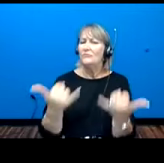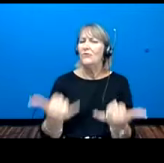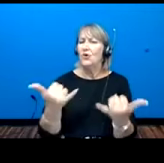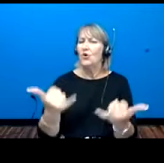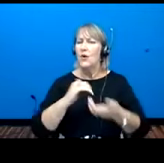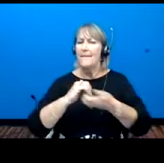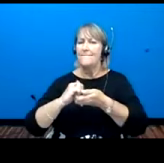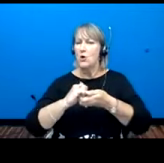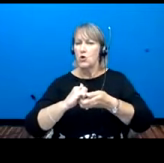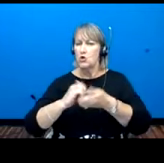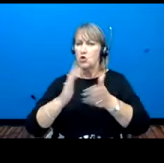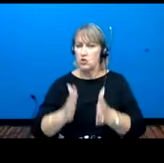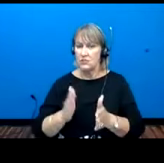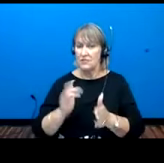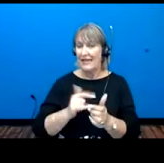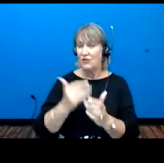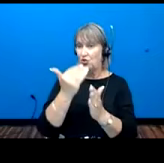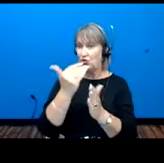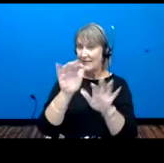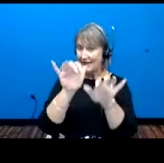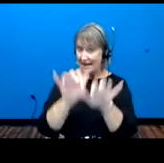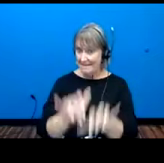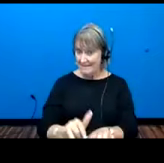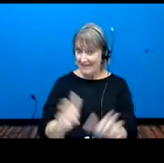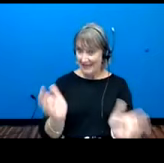Liz: Yes, we can do that. If I can get one of the co-hosts